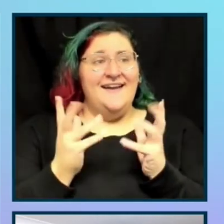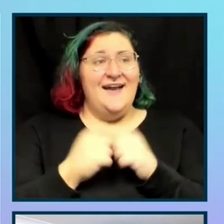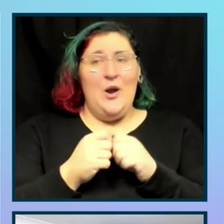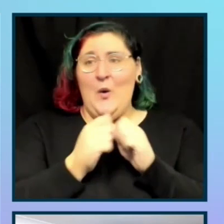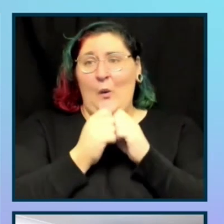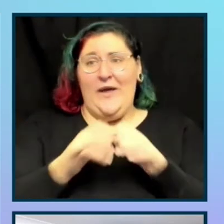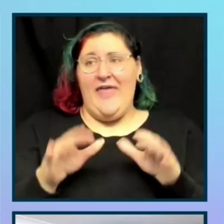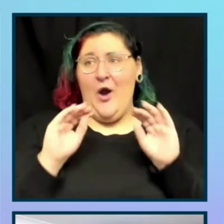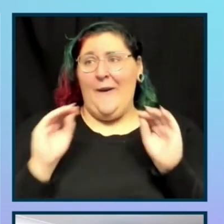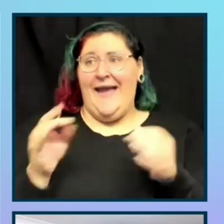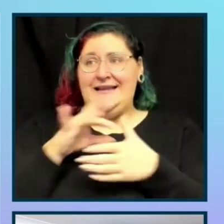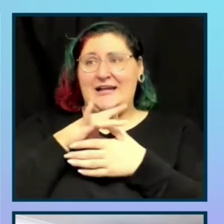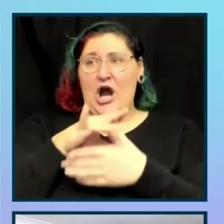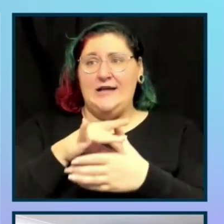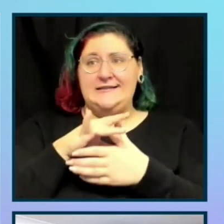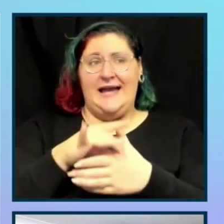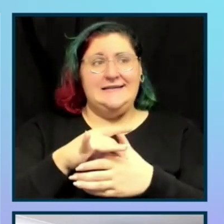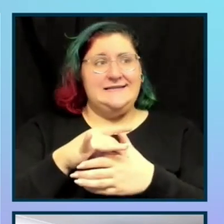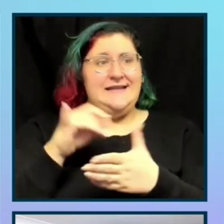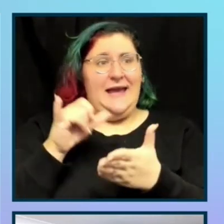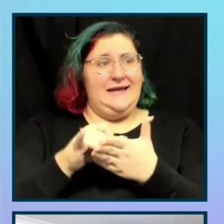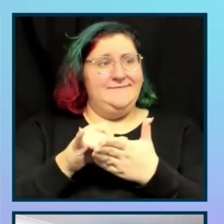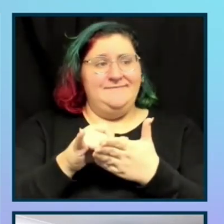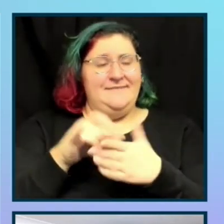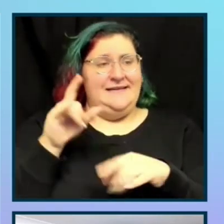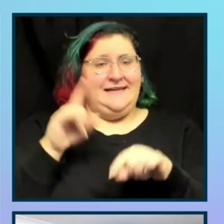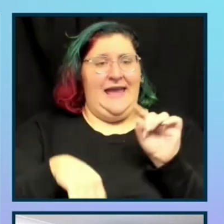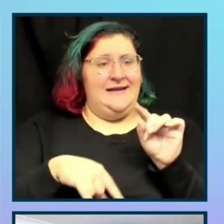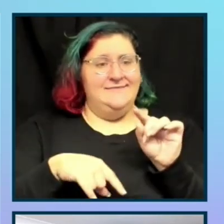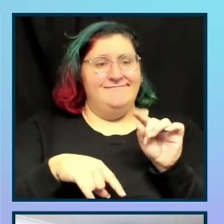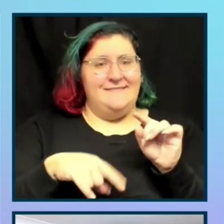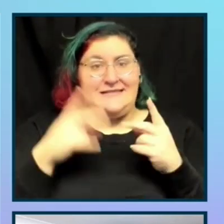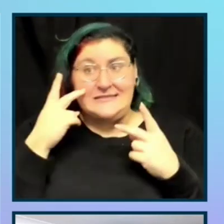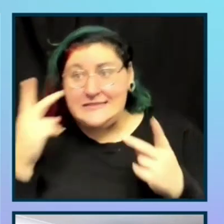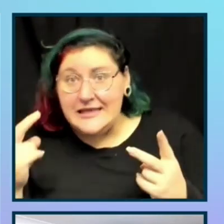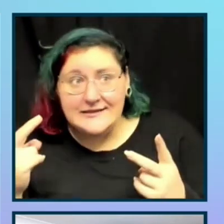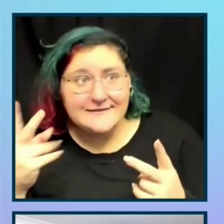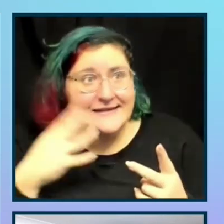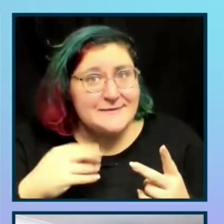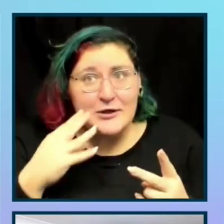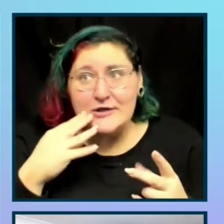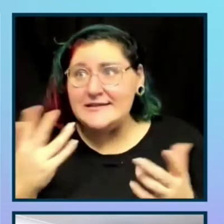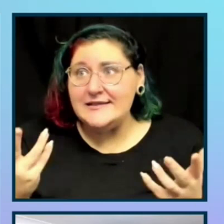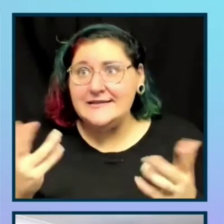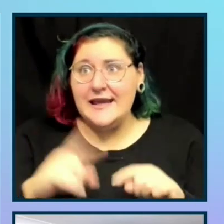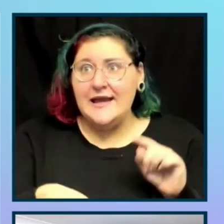without having any ability to try the game firsthand, it doesn't make any sense